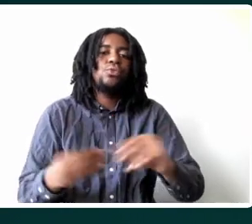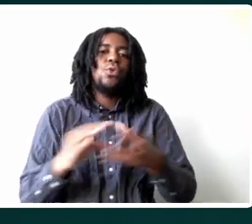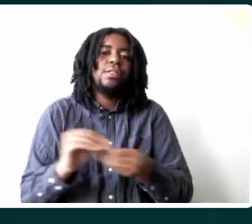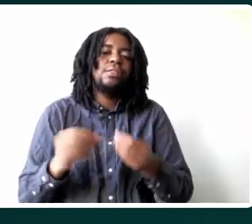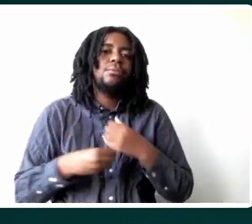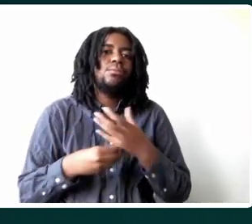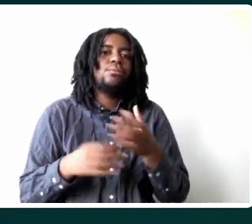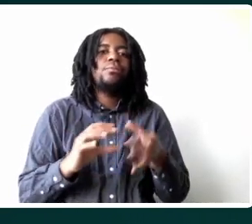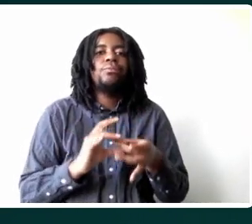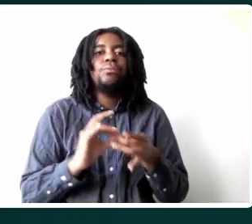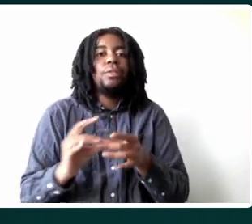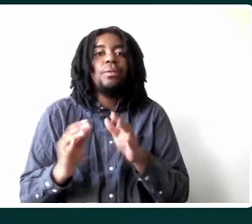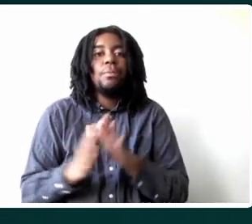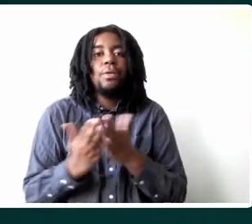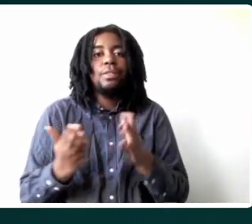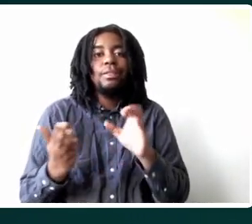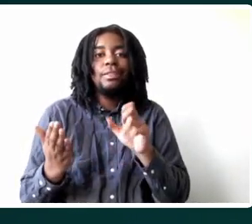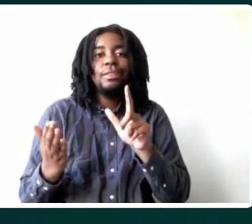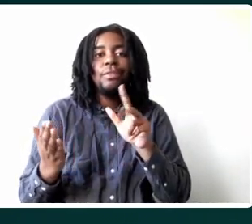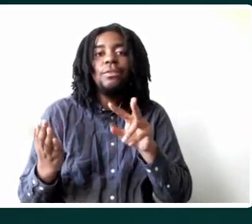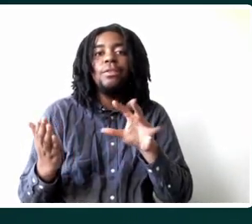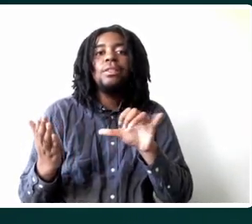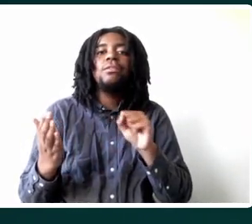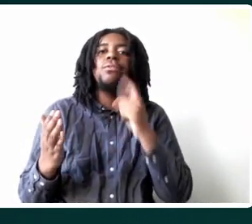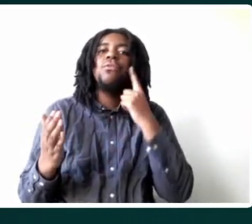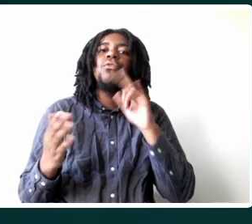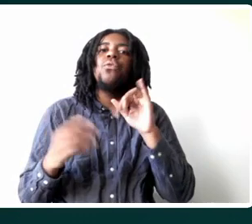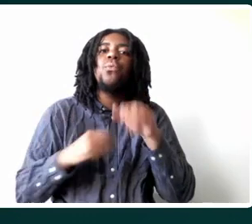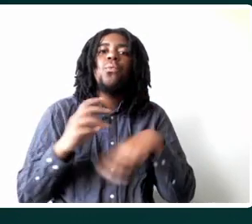But also, we do plan to continue the project. And we can plan to -- we plan to continue the